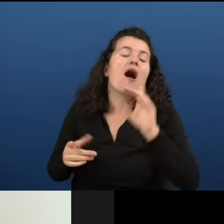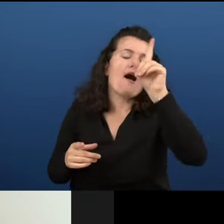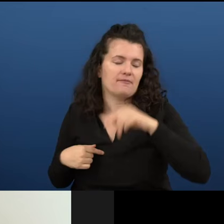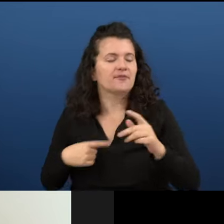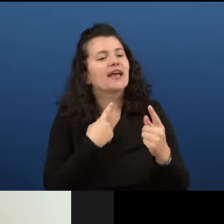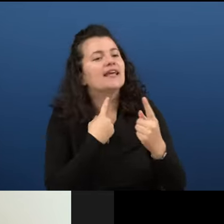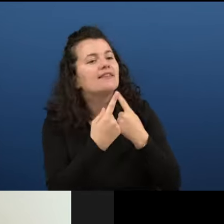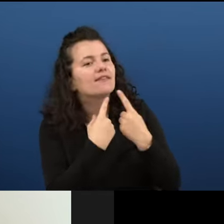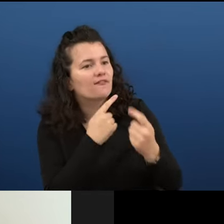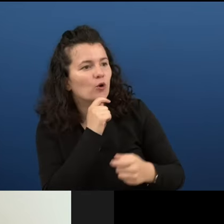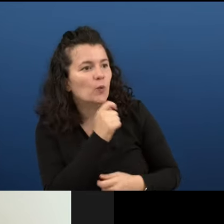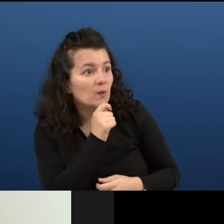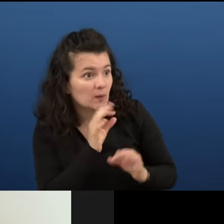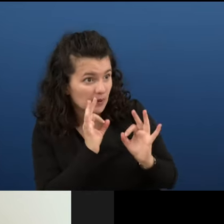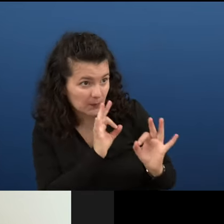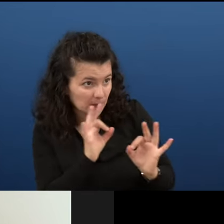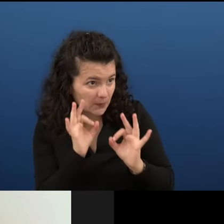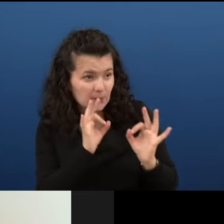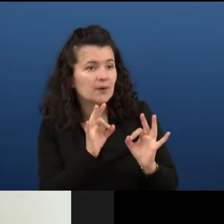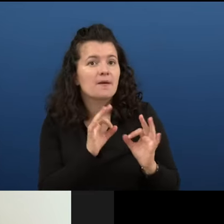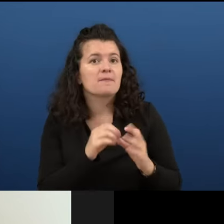and through those initiatives we have managed to increase our colleague